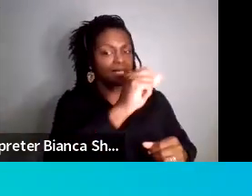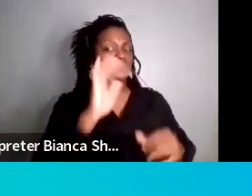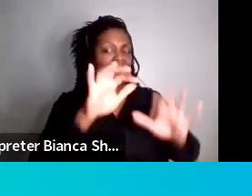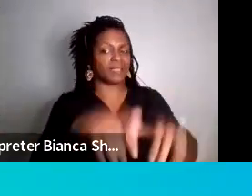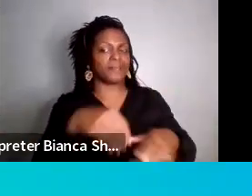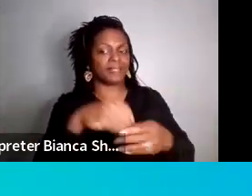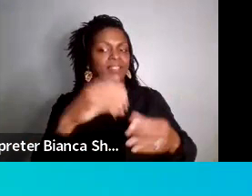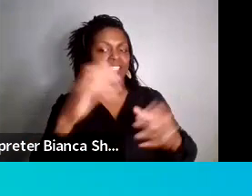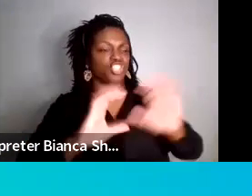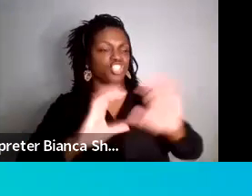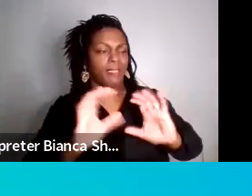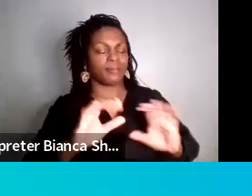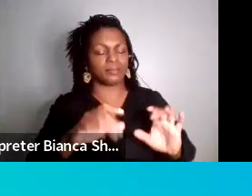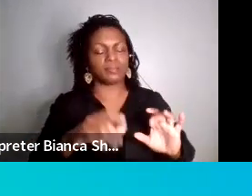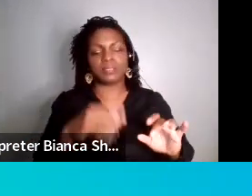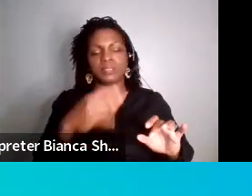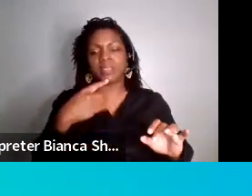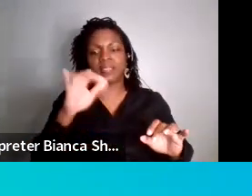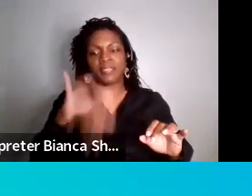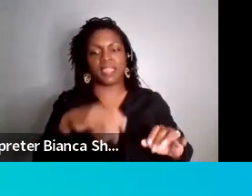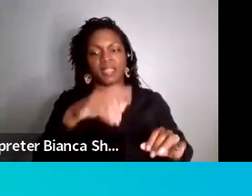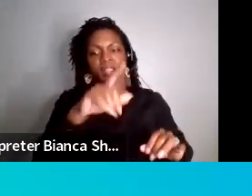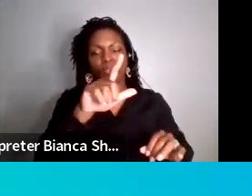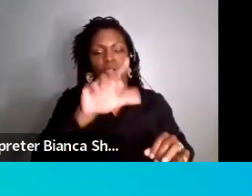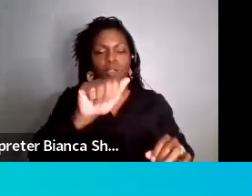3 at the Dd. Council and they're also gonna be.